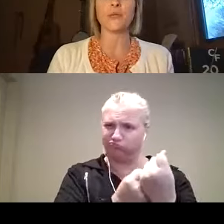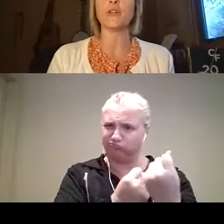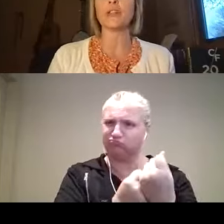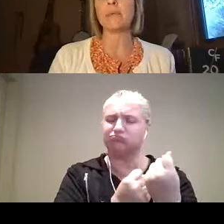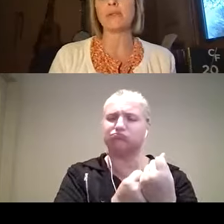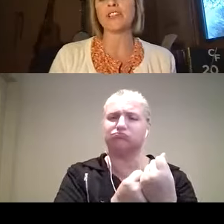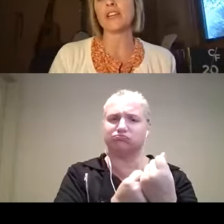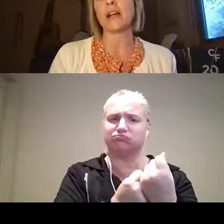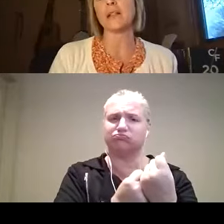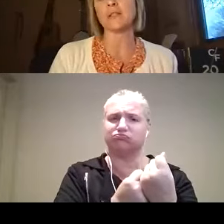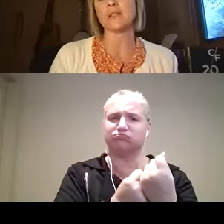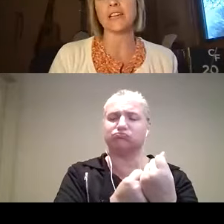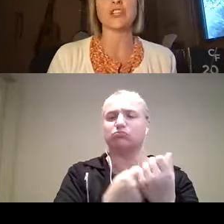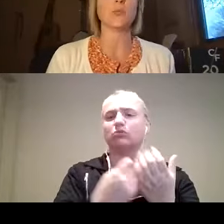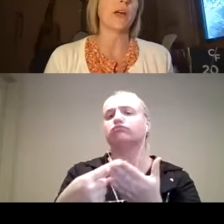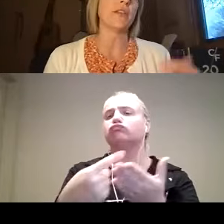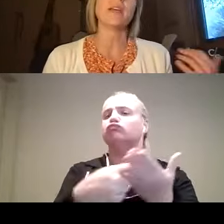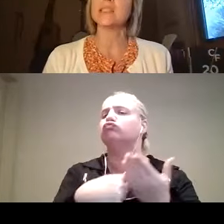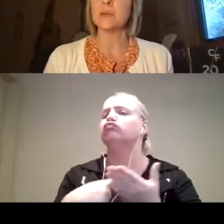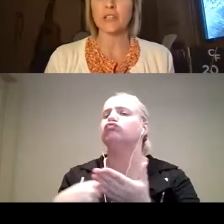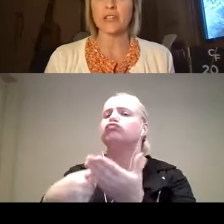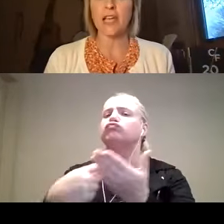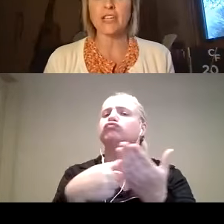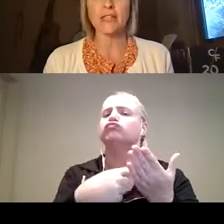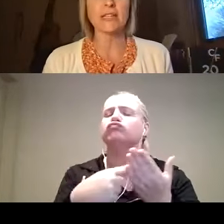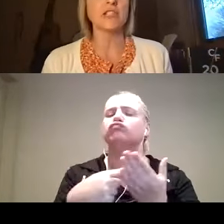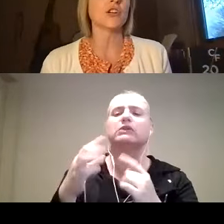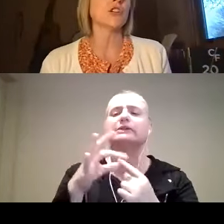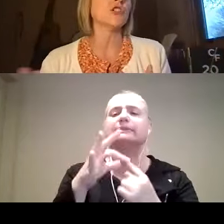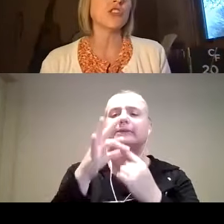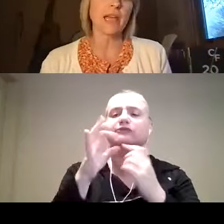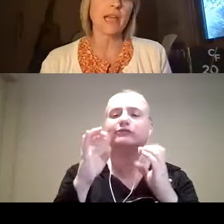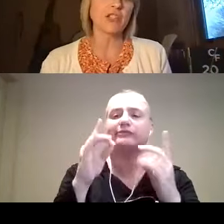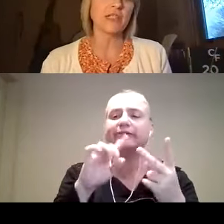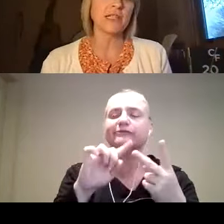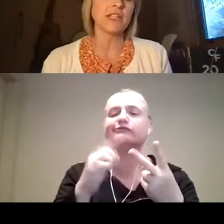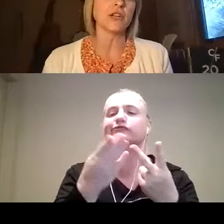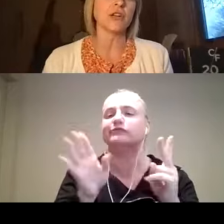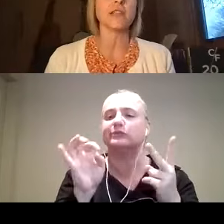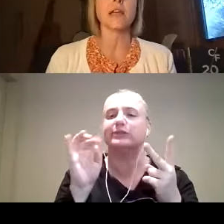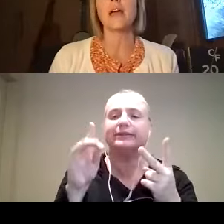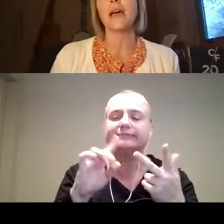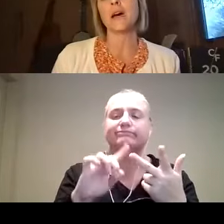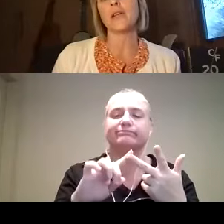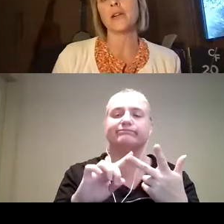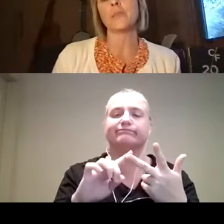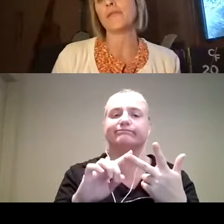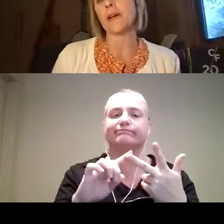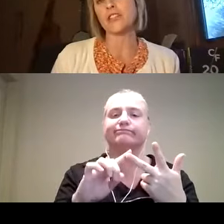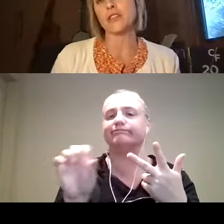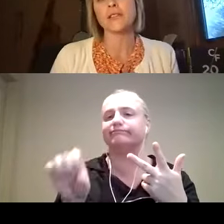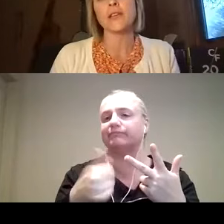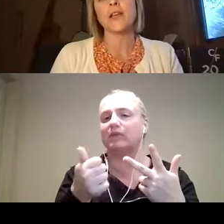through collaboration and consultation with special education teachers, general education teachers, and other professionals.